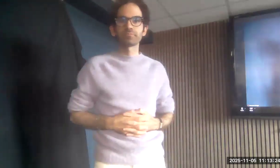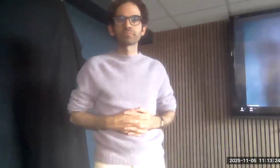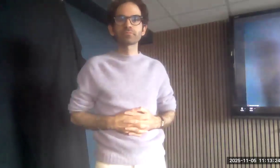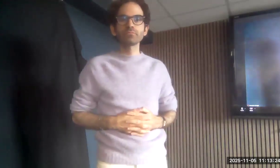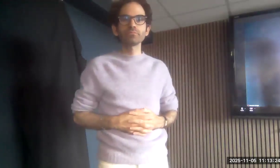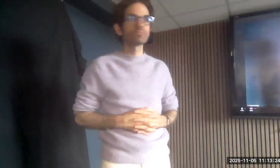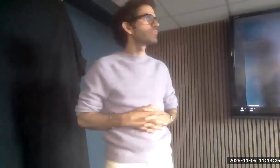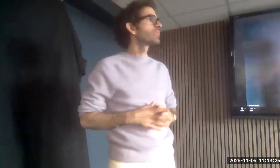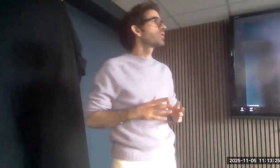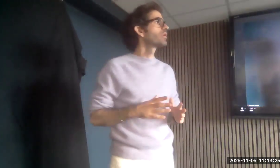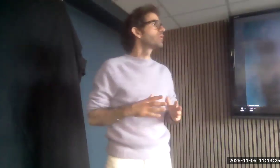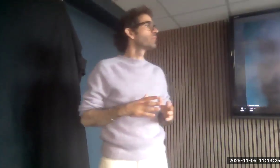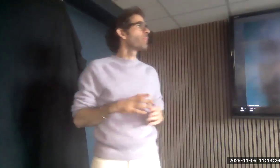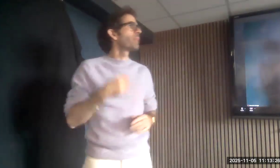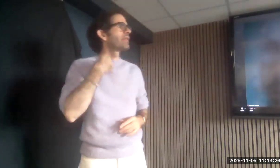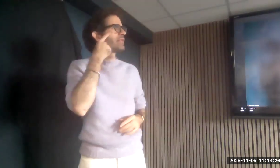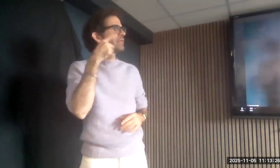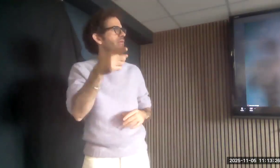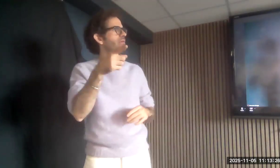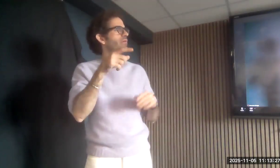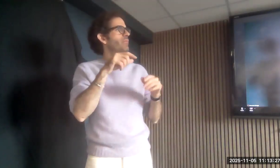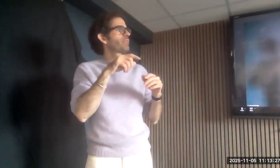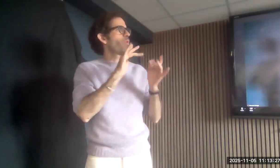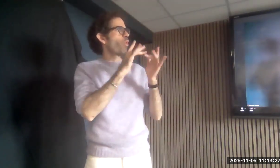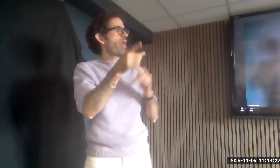Those main methodologies.